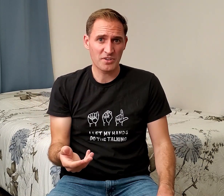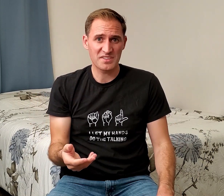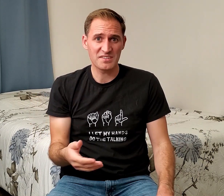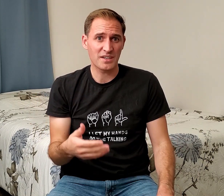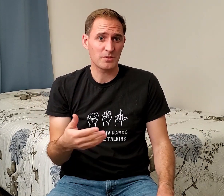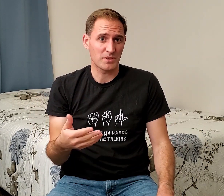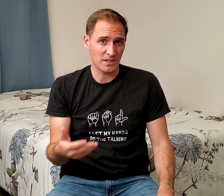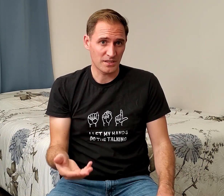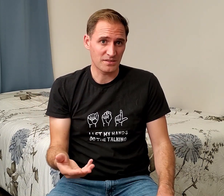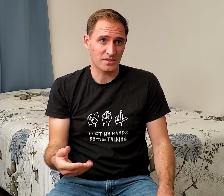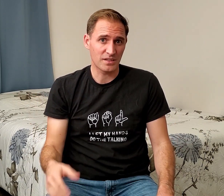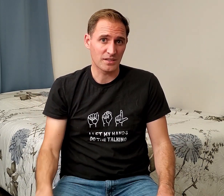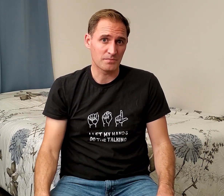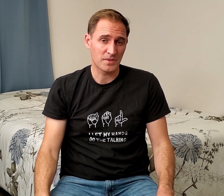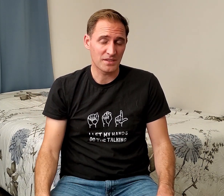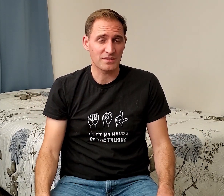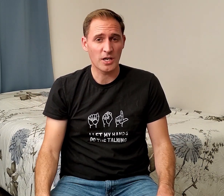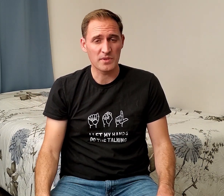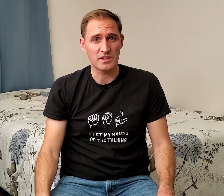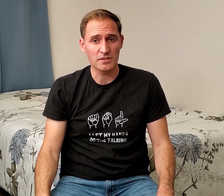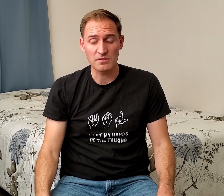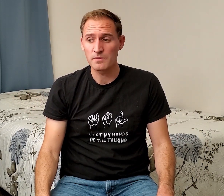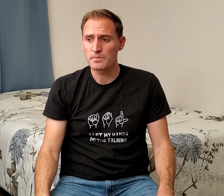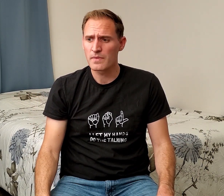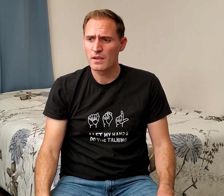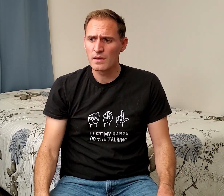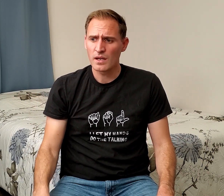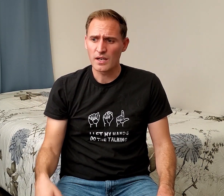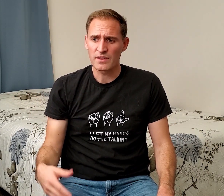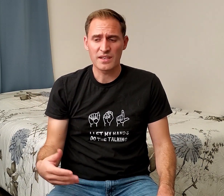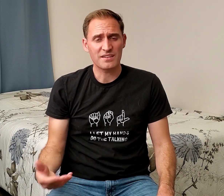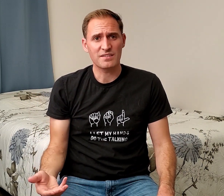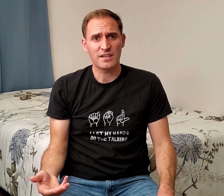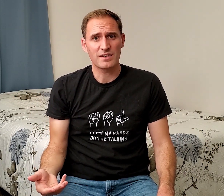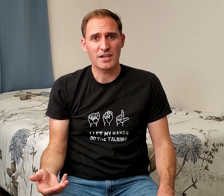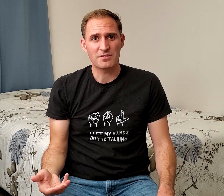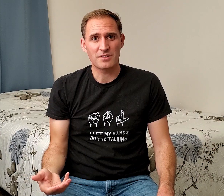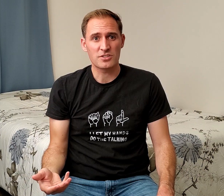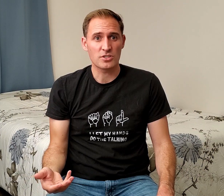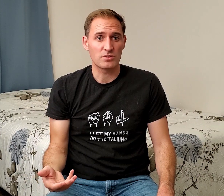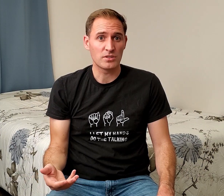more SEE sign but is it's commonly used. The next sign I was going to show to you